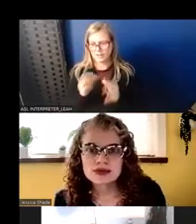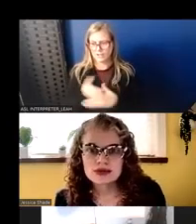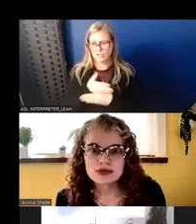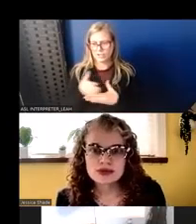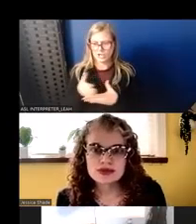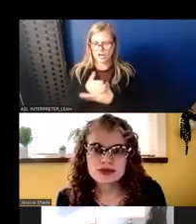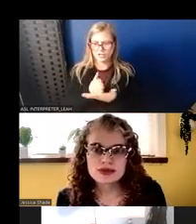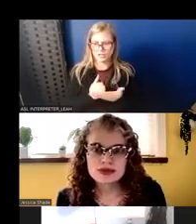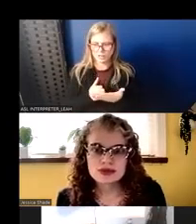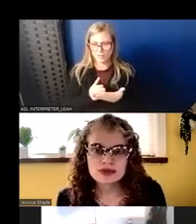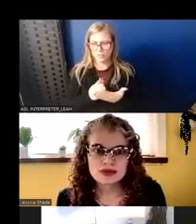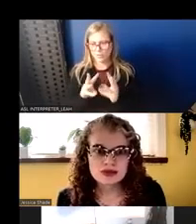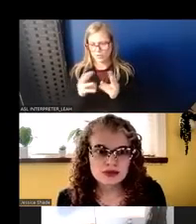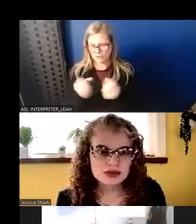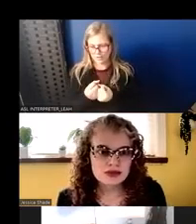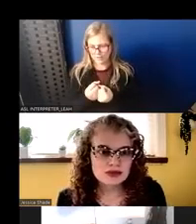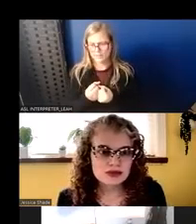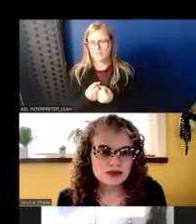We are this weekend at the AGU workshop.